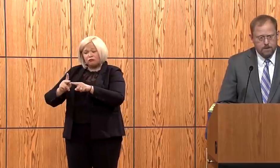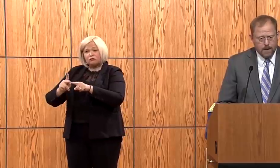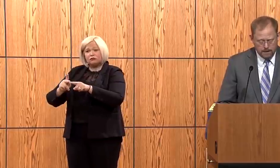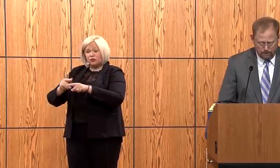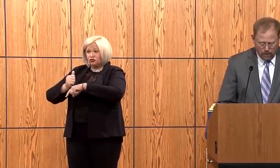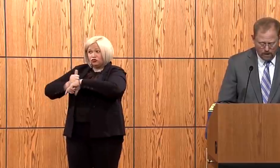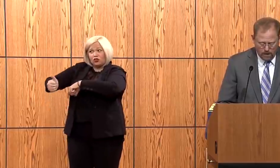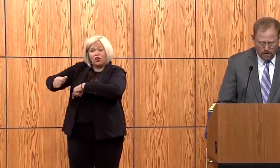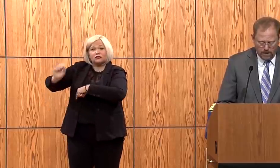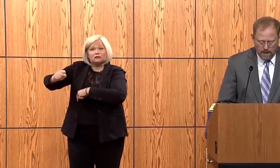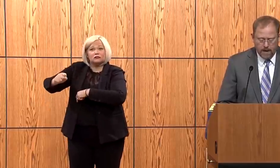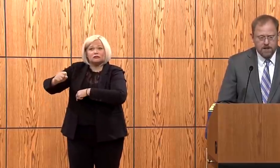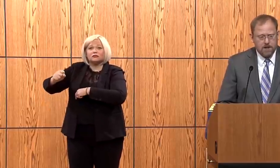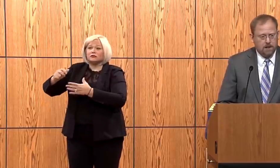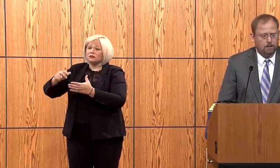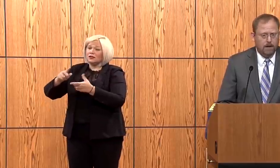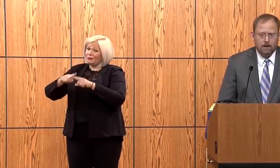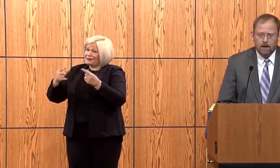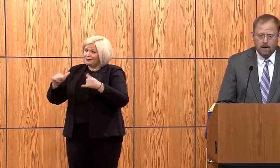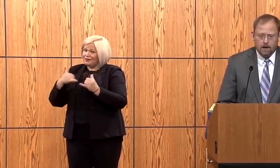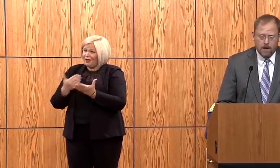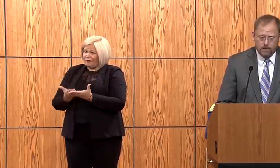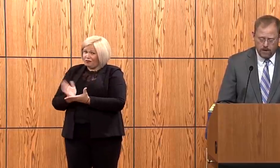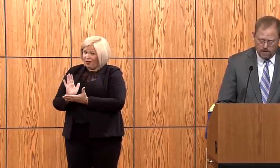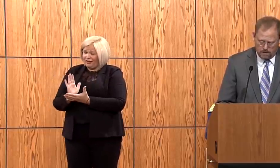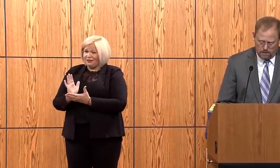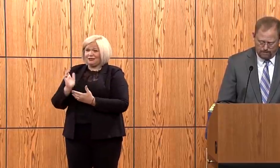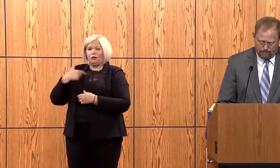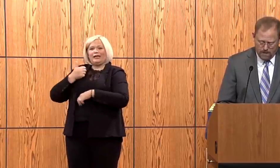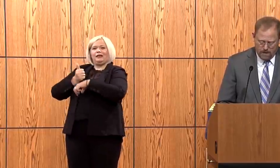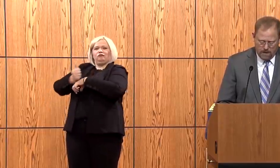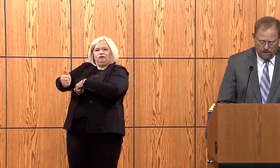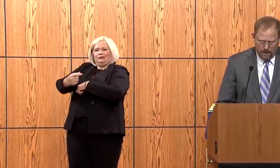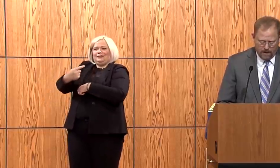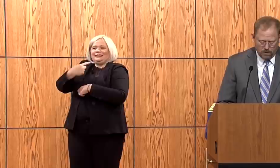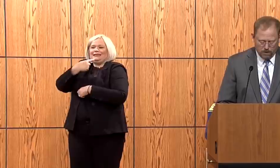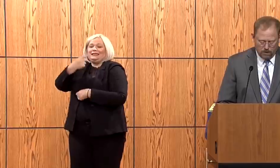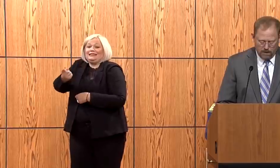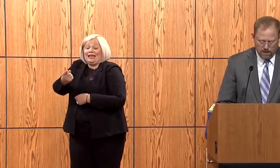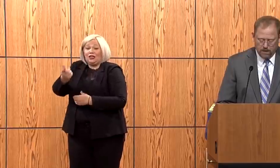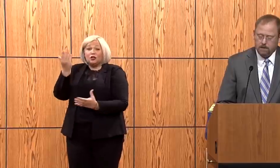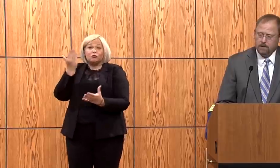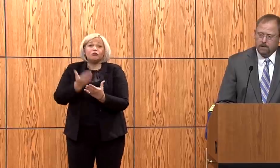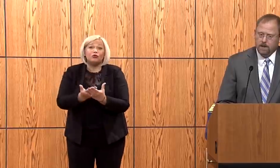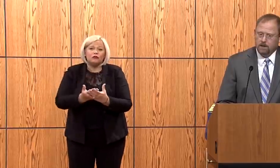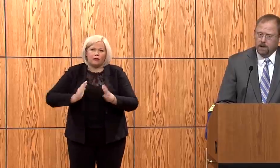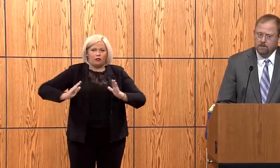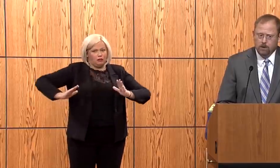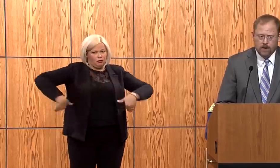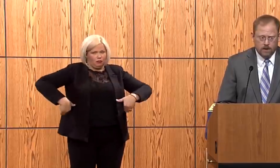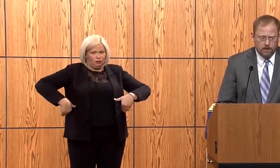INDIVIDUALS. OF COURSE, THOSE CHARGED WITH A OF COURSE, THOSE CHARGED WITH A CRIME STILL HAVE RIGHTS THAT WE CRIME STILL HAVE RIGHTS THAT WE RESPECT. RESPECT. THE ALLEGATIONS AND THE